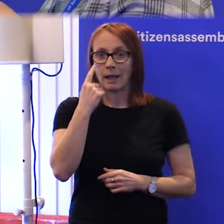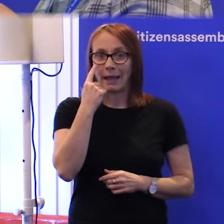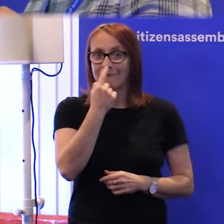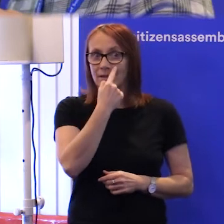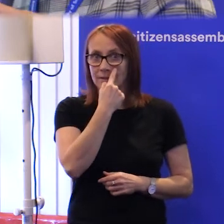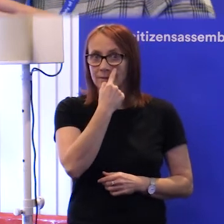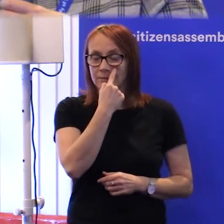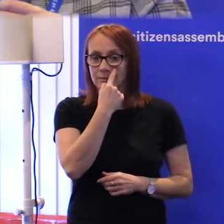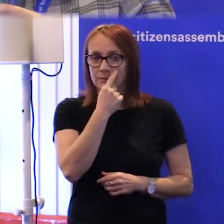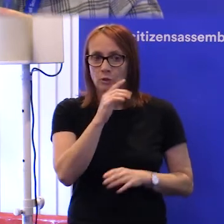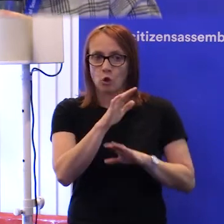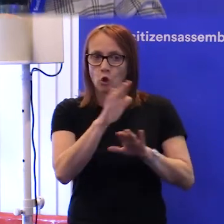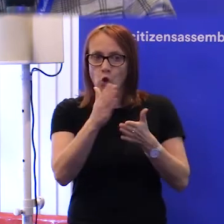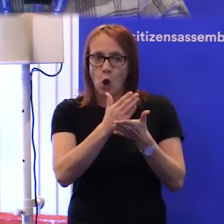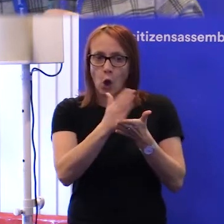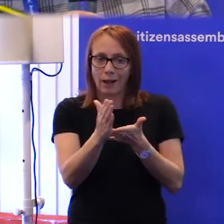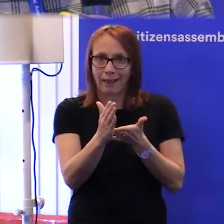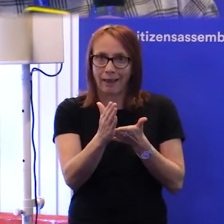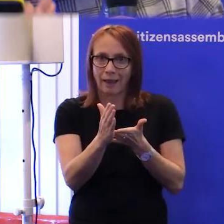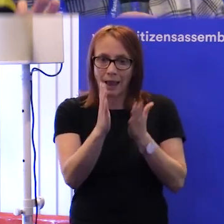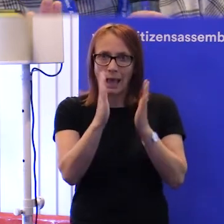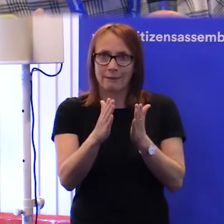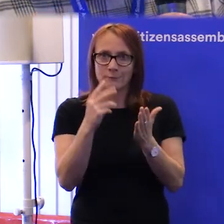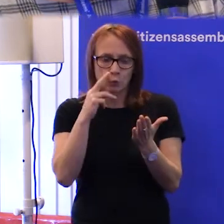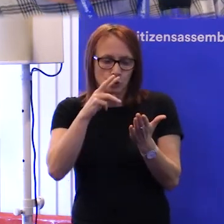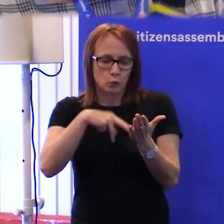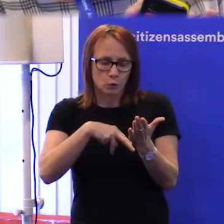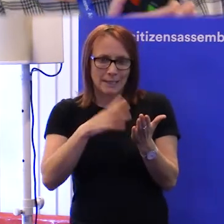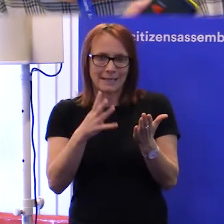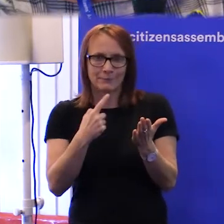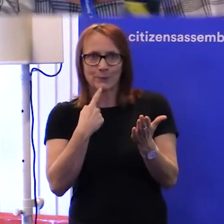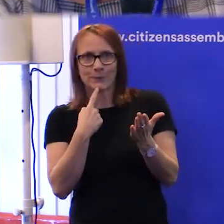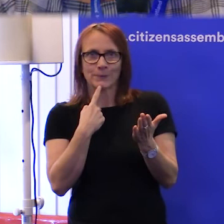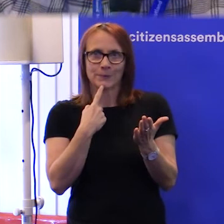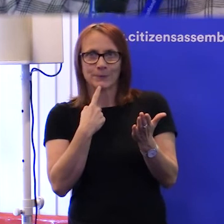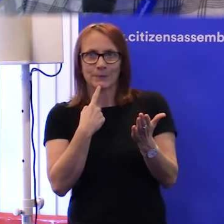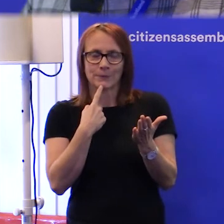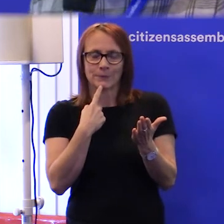it needs to be interpreted any evidence is selected from among a whole range of